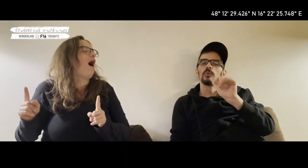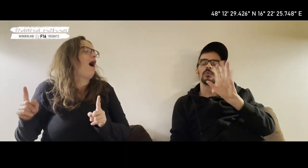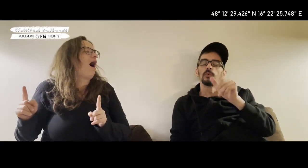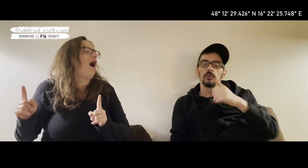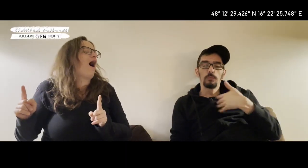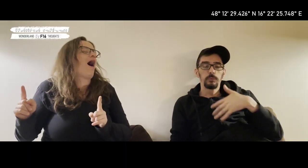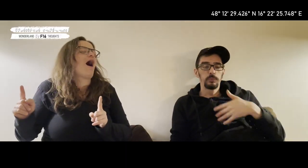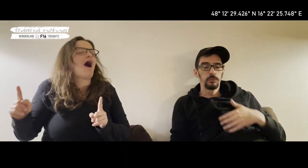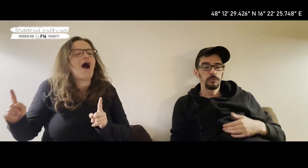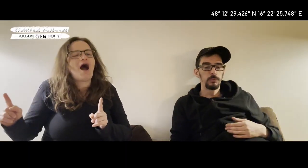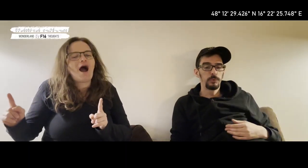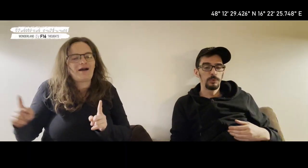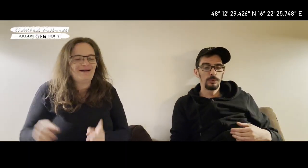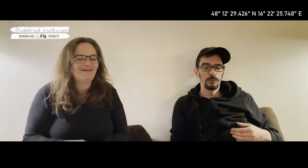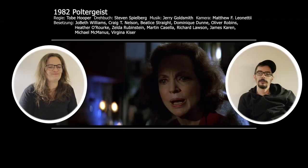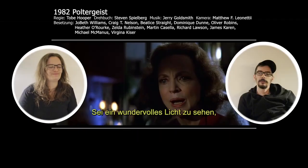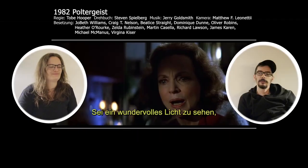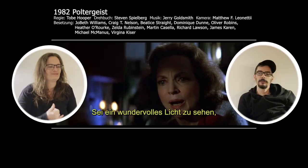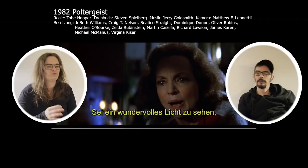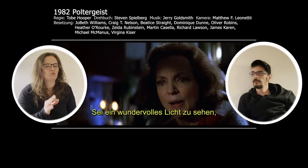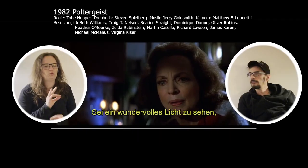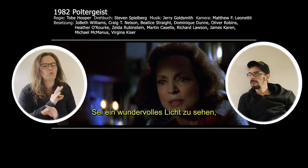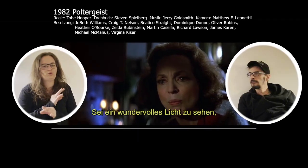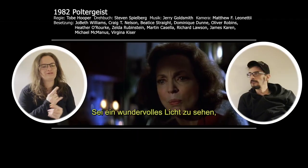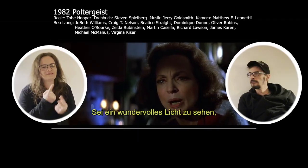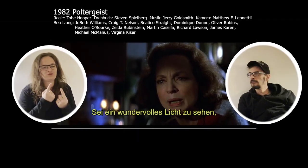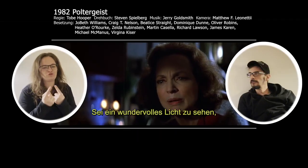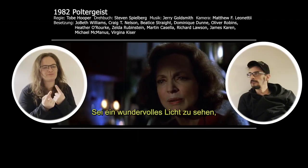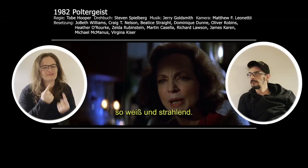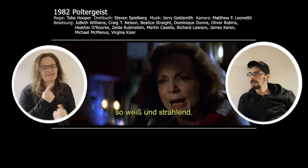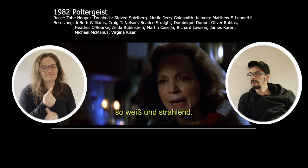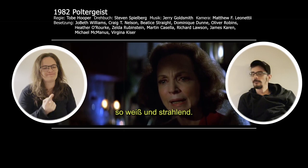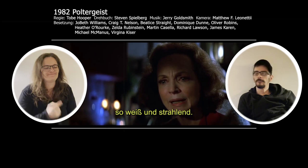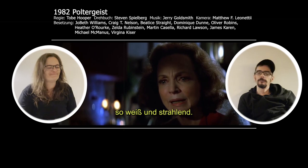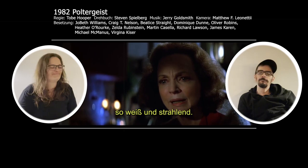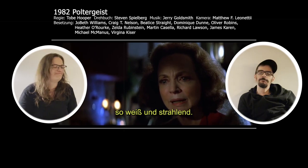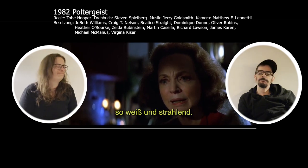A very long word. Here a conversation about death is taking place.